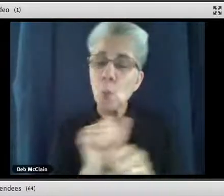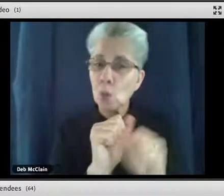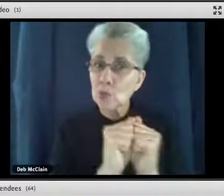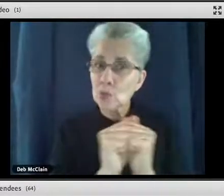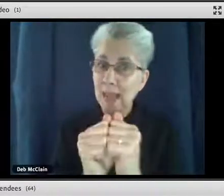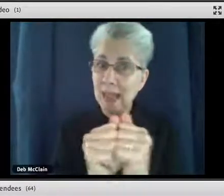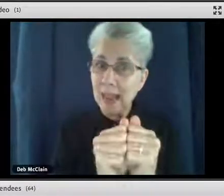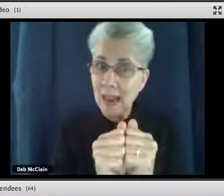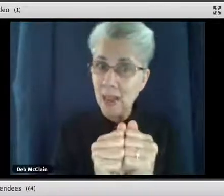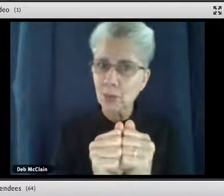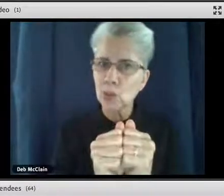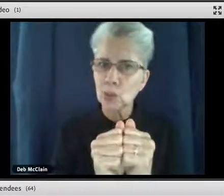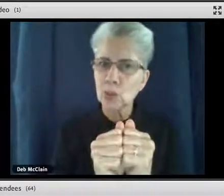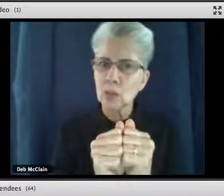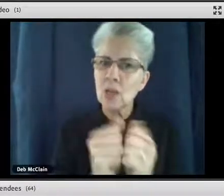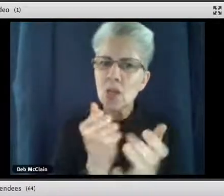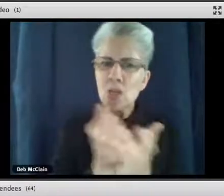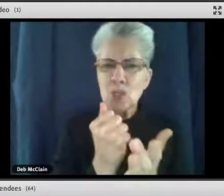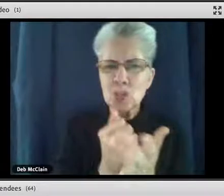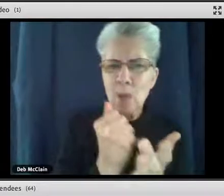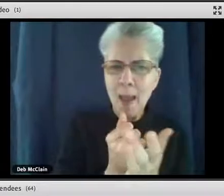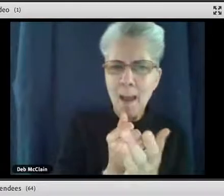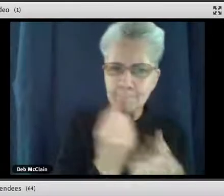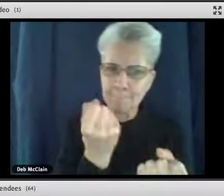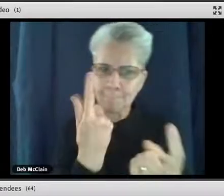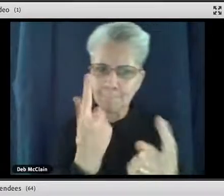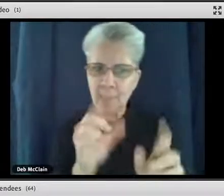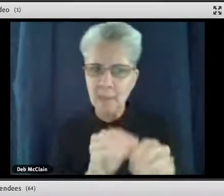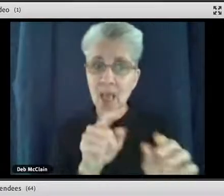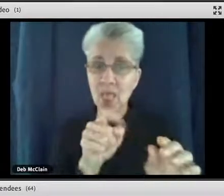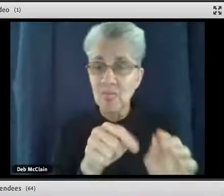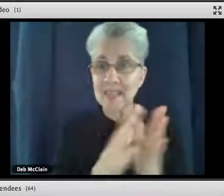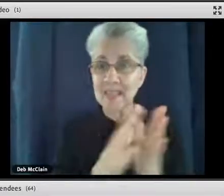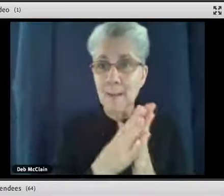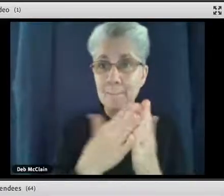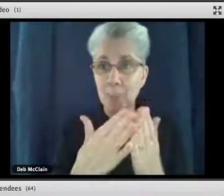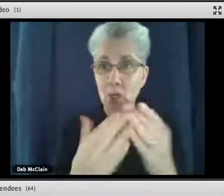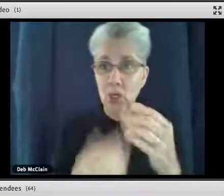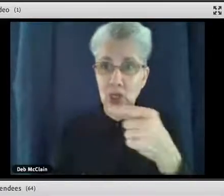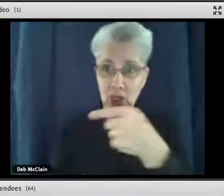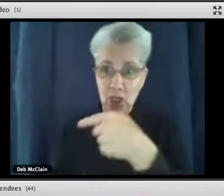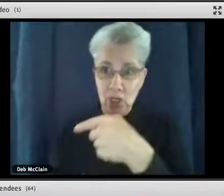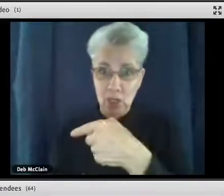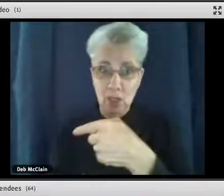and work together to code some fixed fields for this book, "The Secret Token: